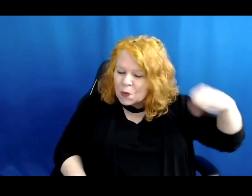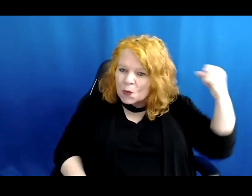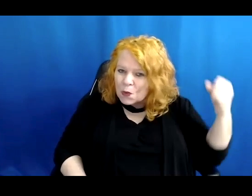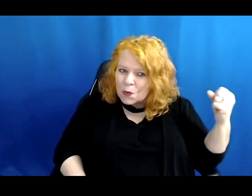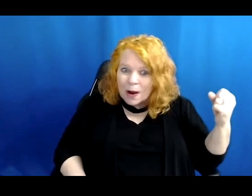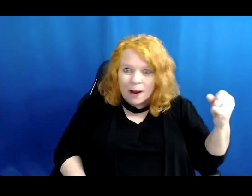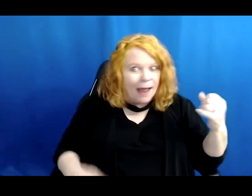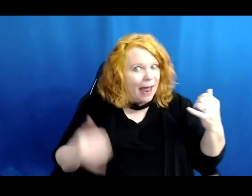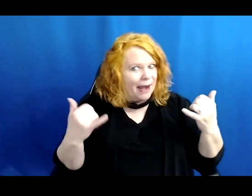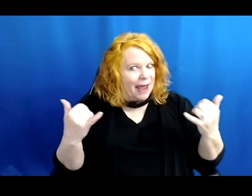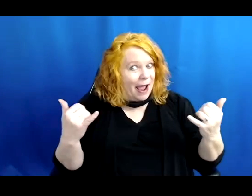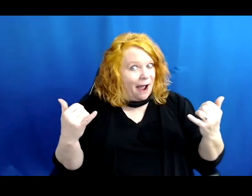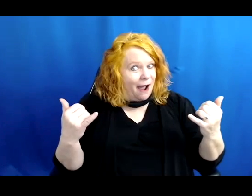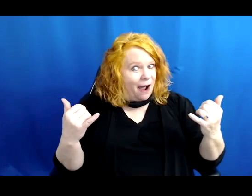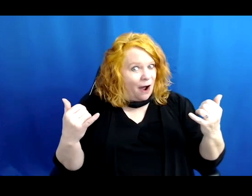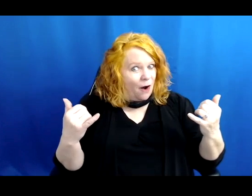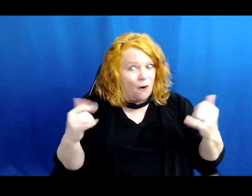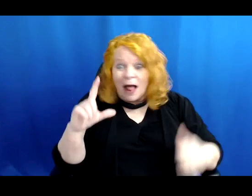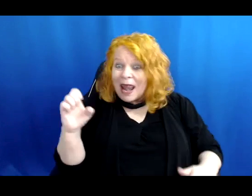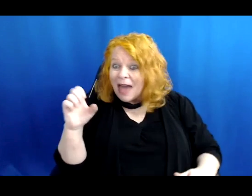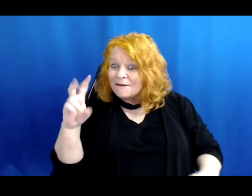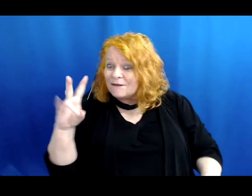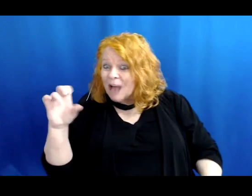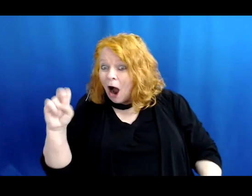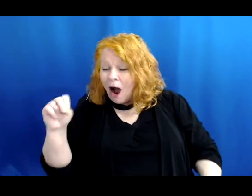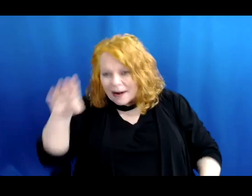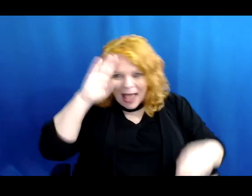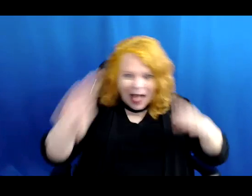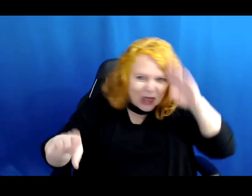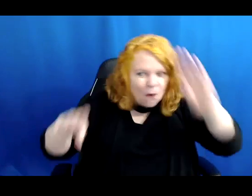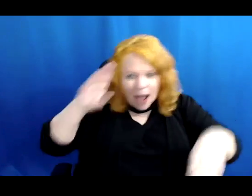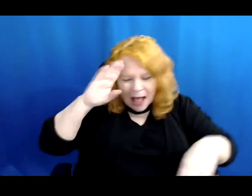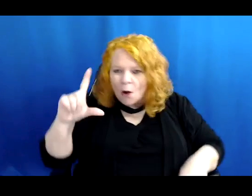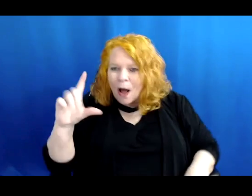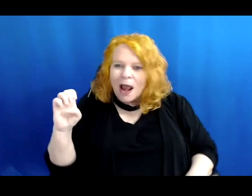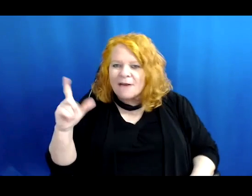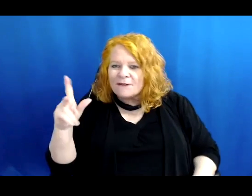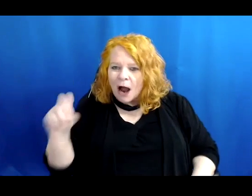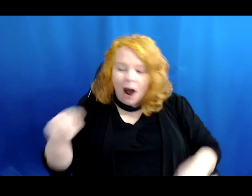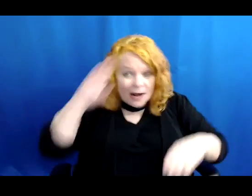And now it's Le'Von, hello, hello, hello Le'Von. Hello, hello hello Le'Von.